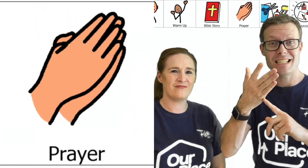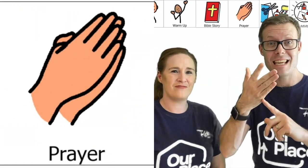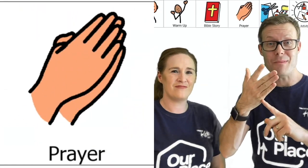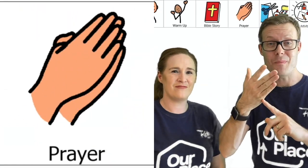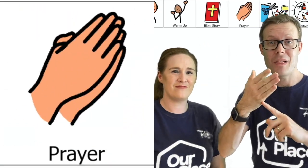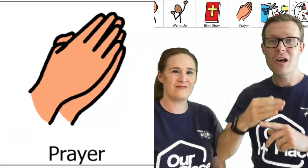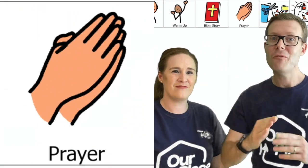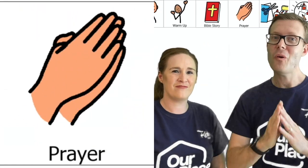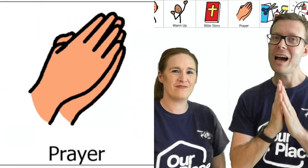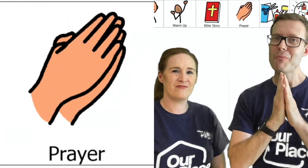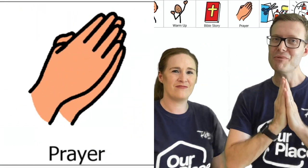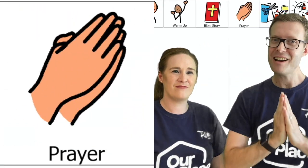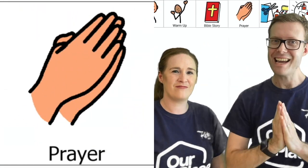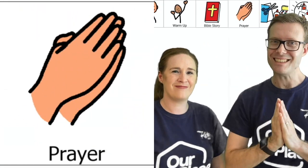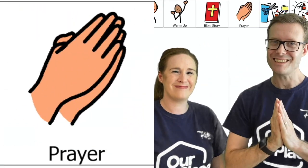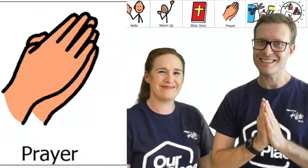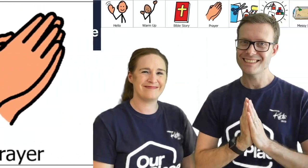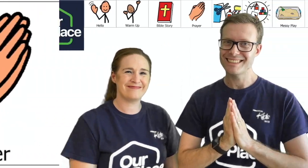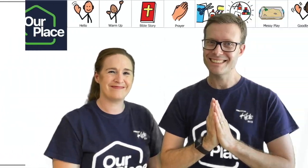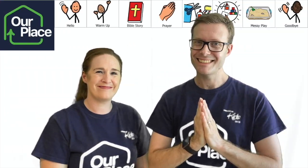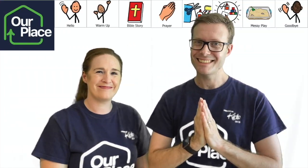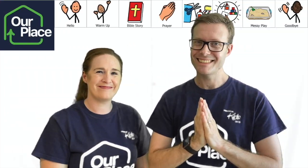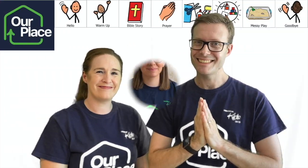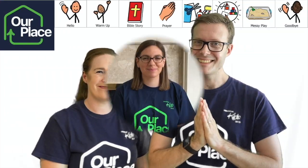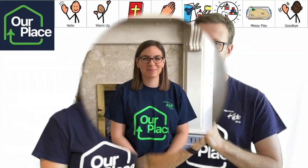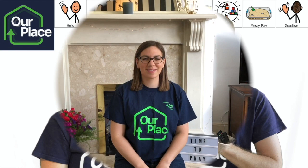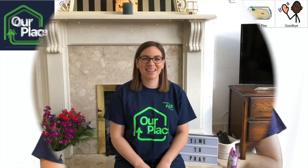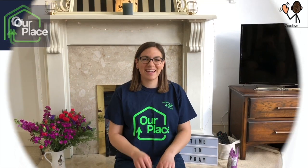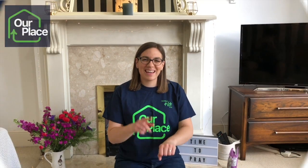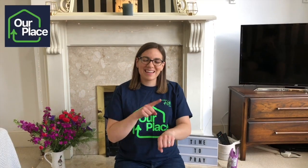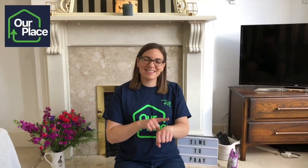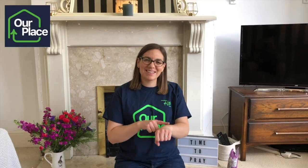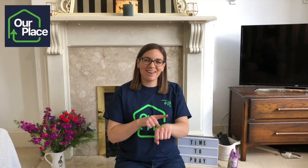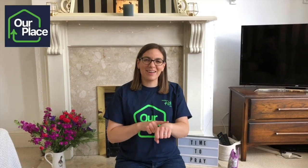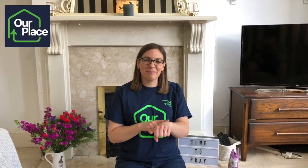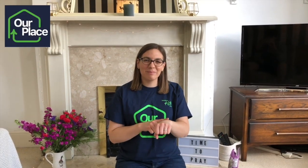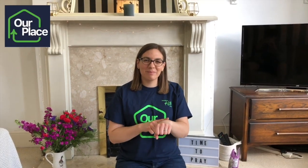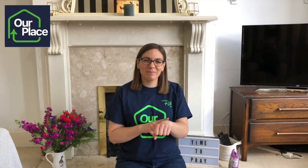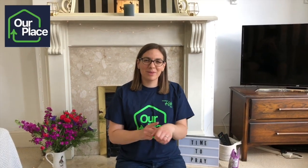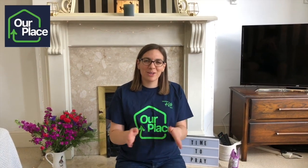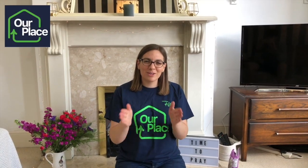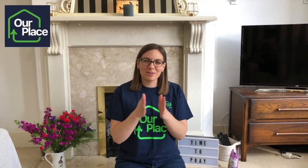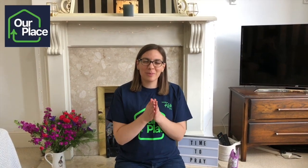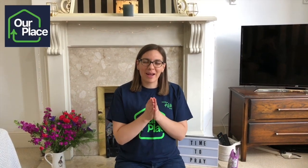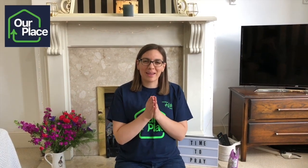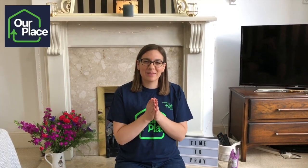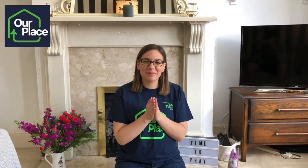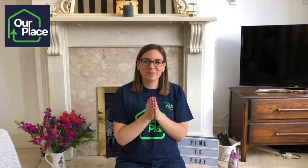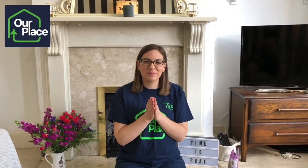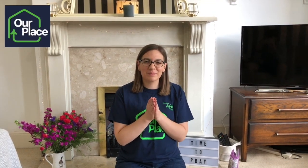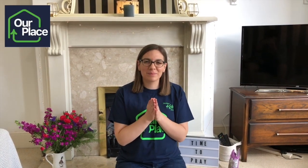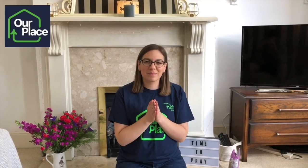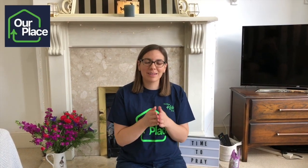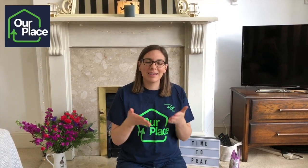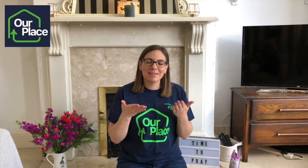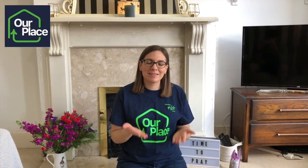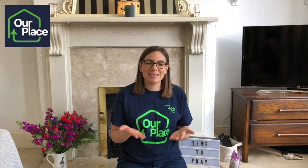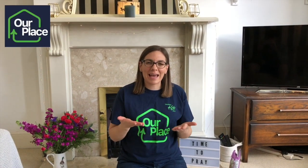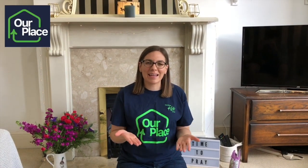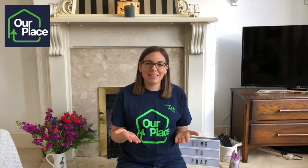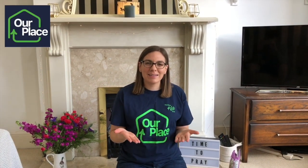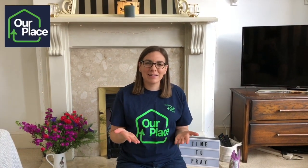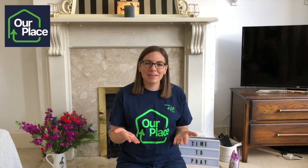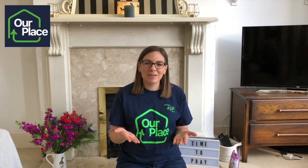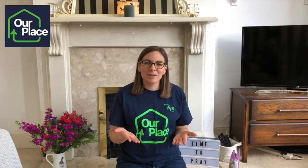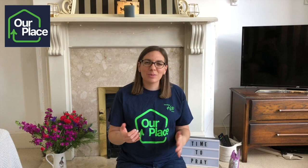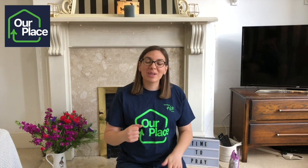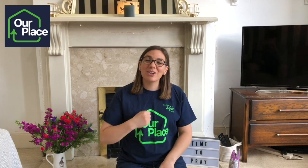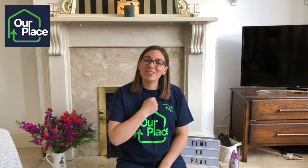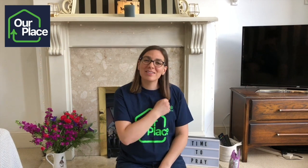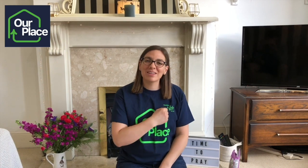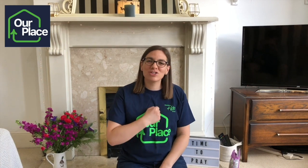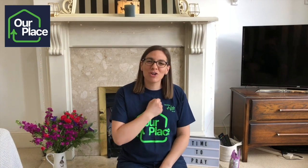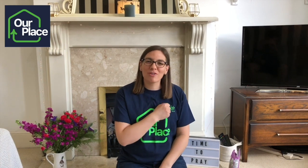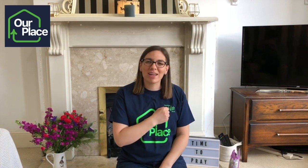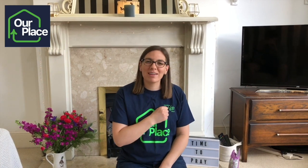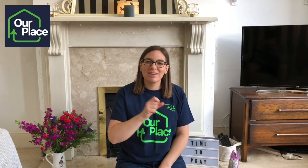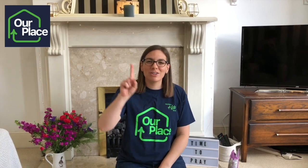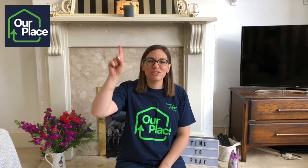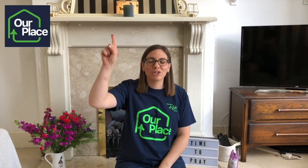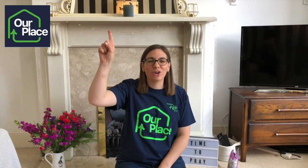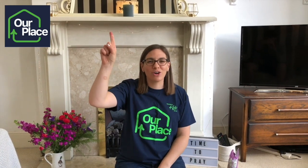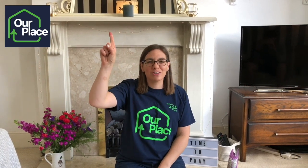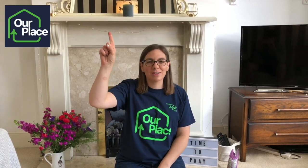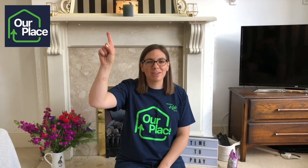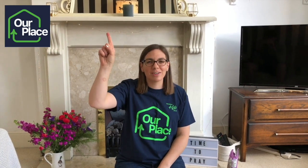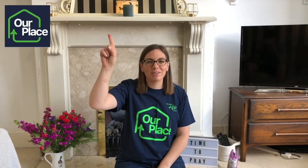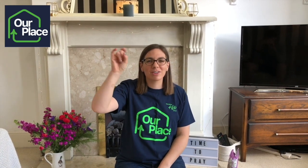for our prayers it's time to pray today we're going to say sorry to God for the